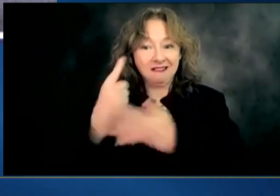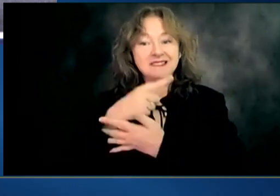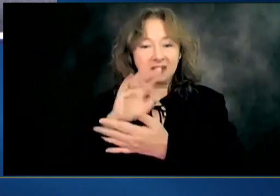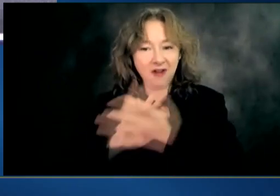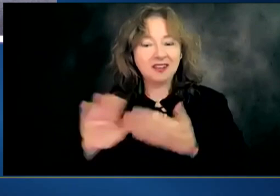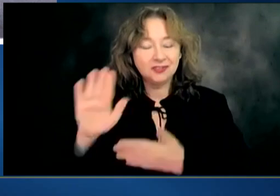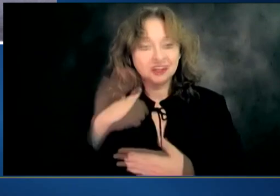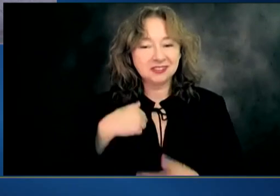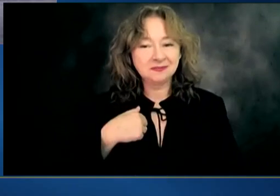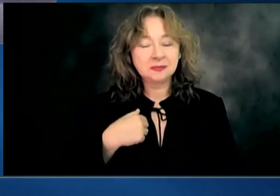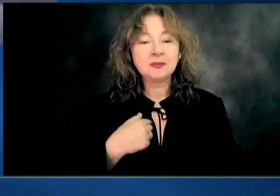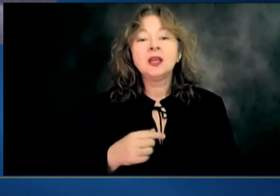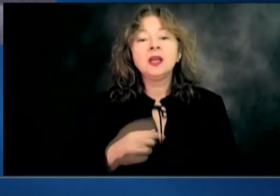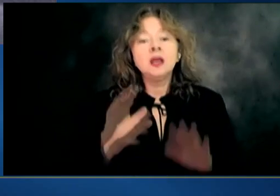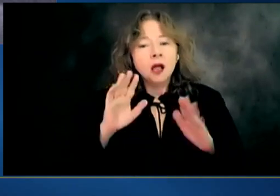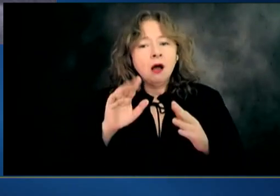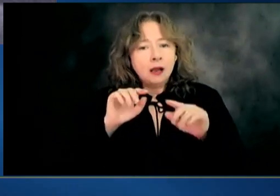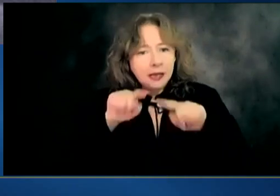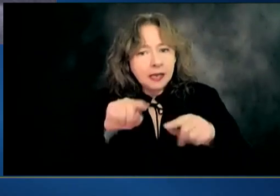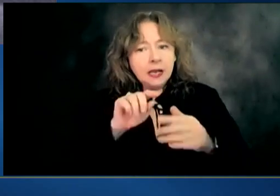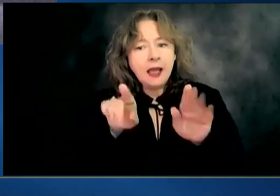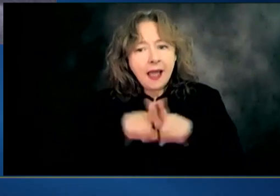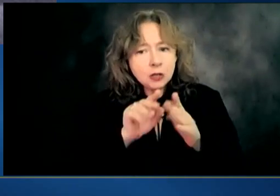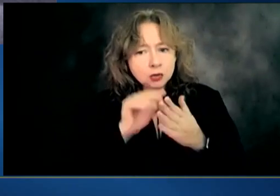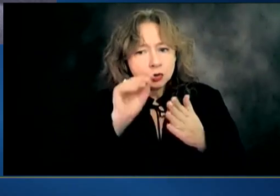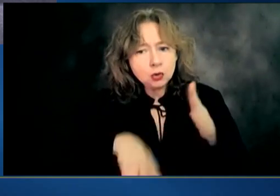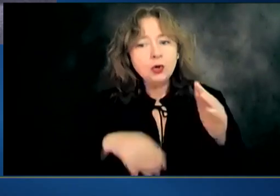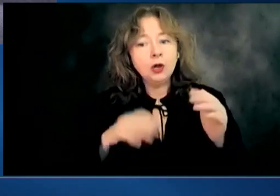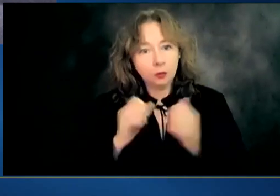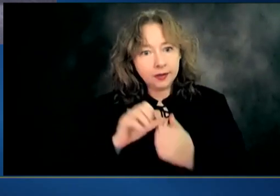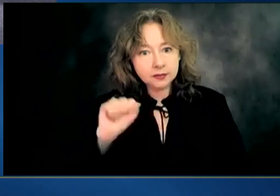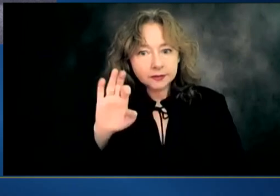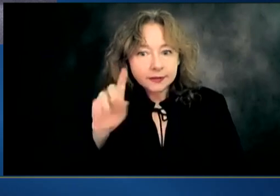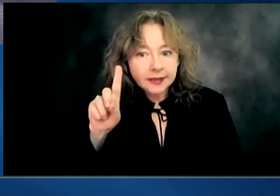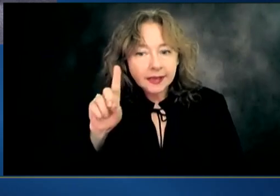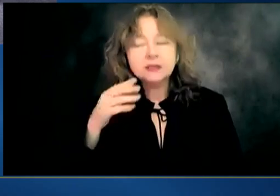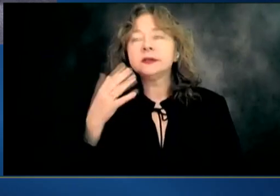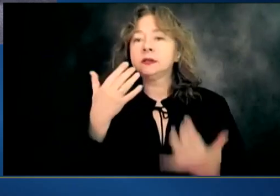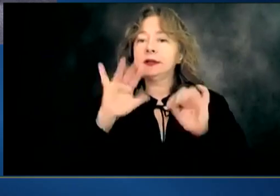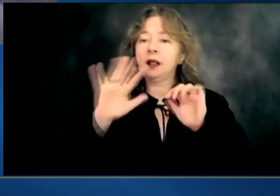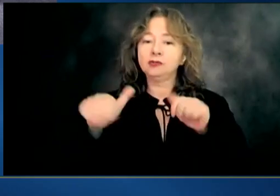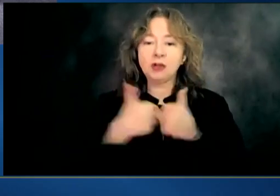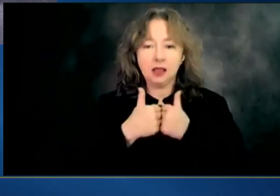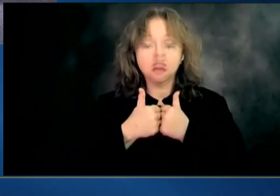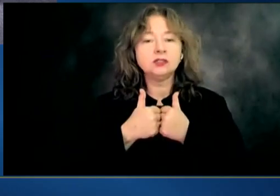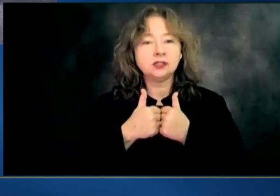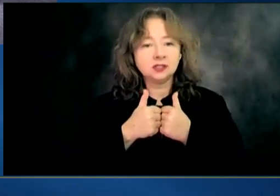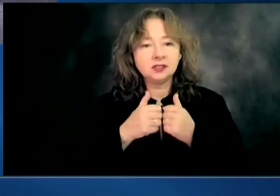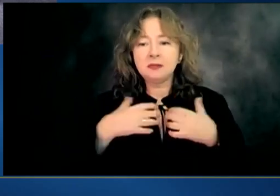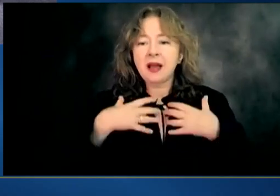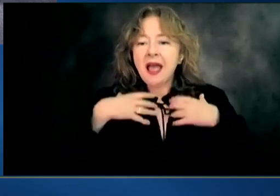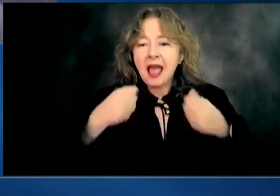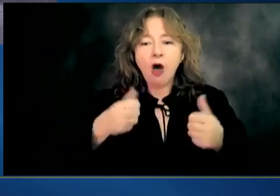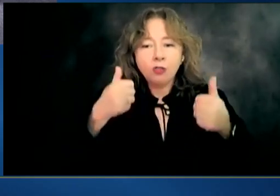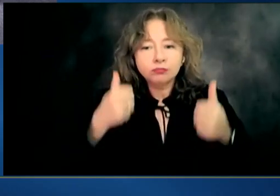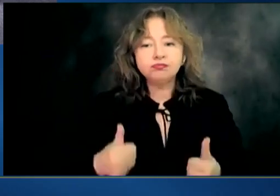cell disease was a huge challenge. I continued to have frequent crises that would require me to miss